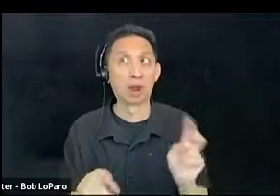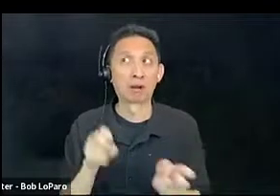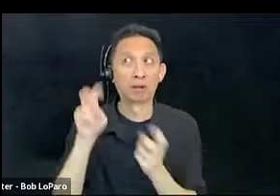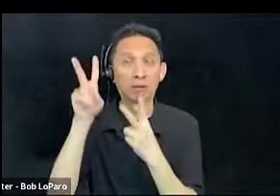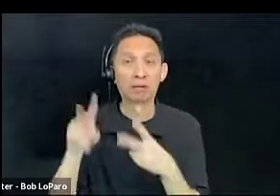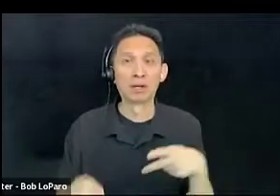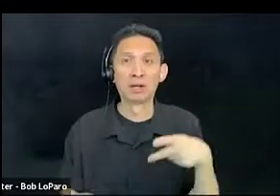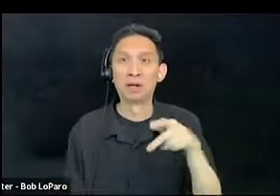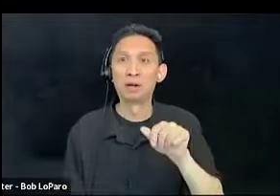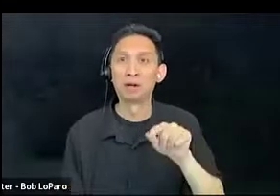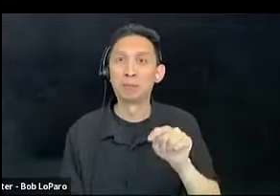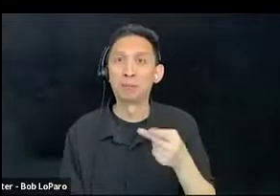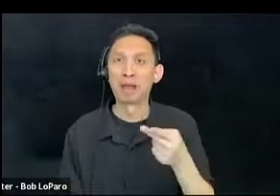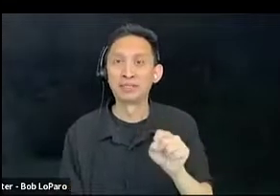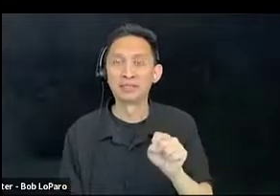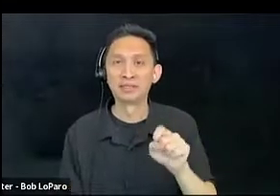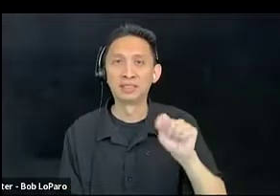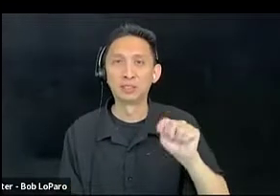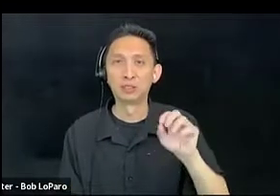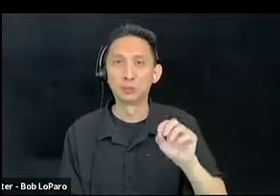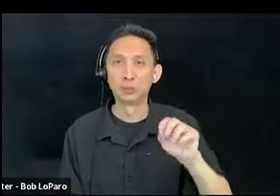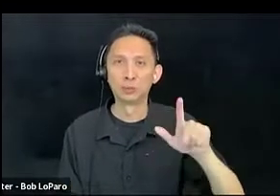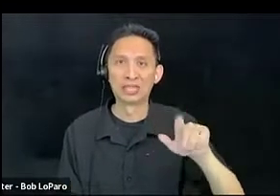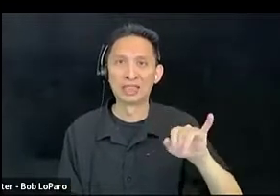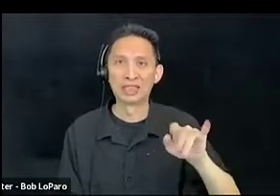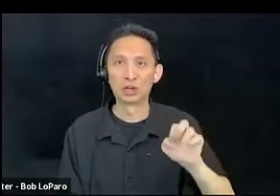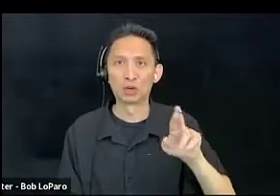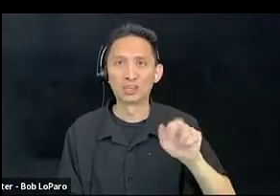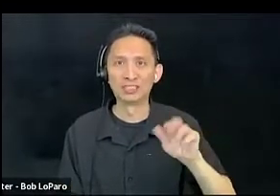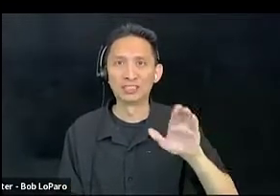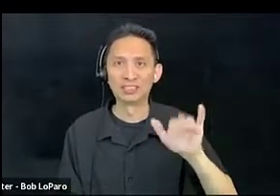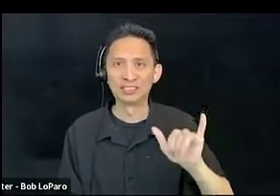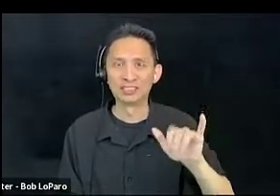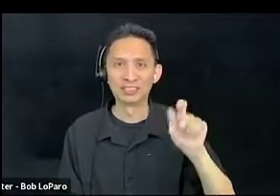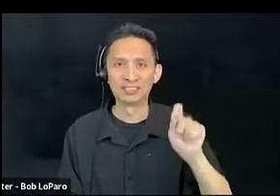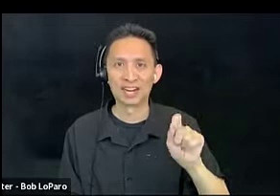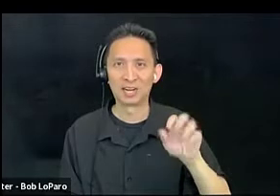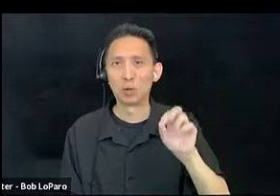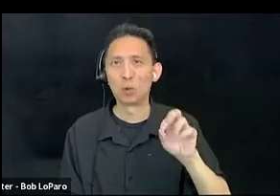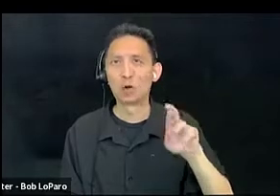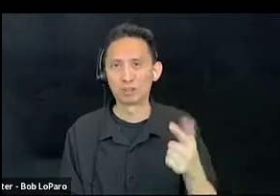Okay. So, this is just everything that I talked about last session. Okay.